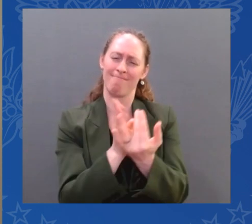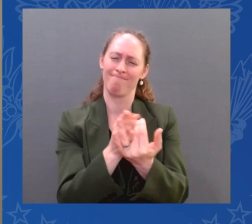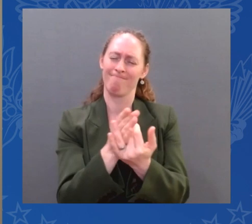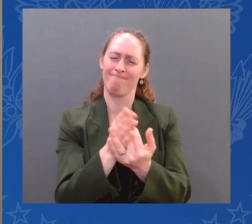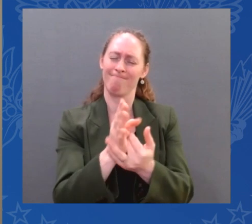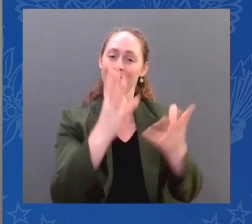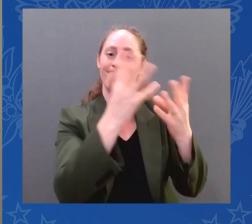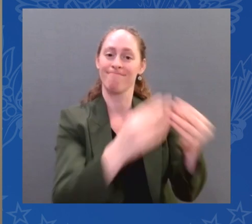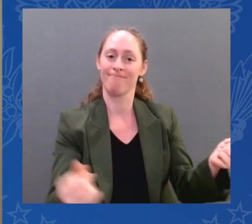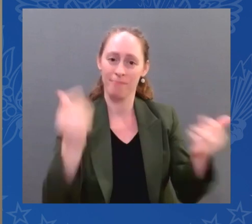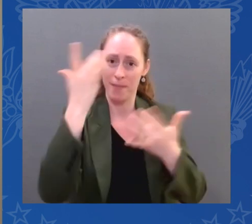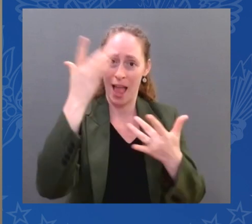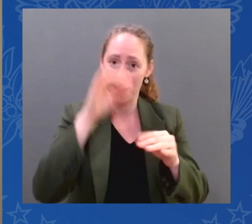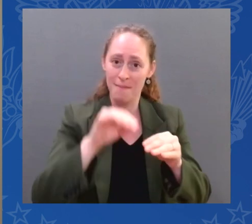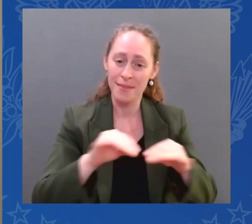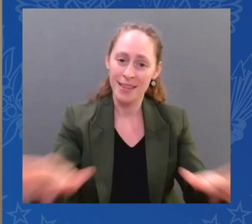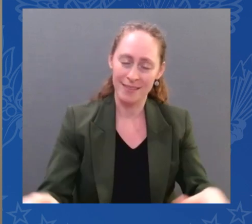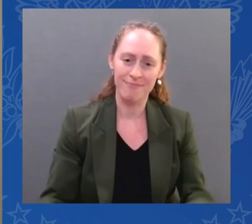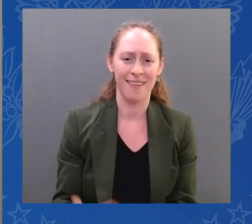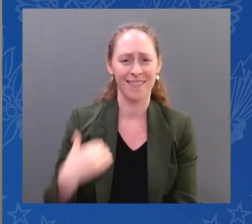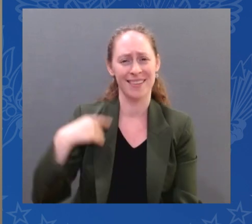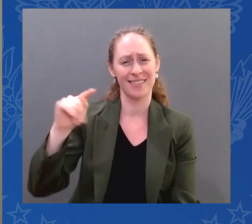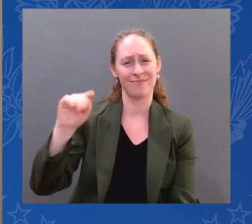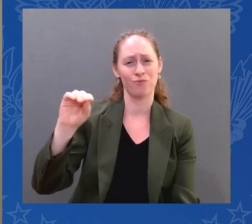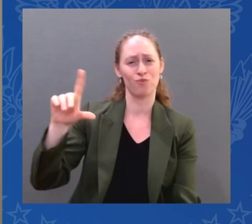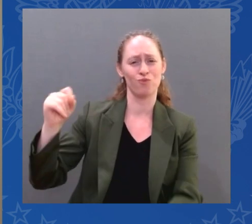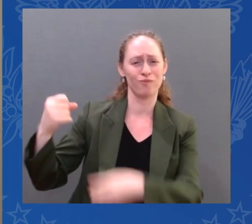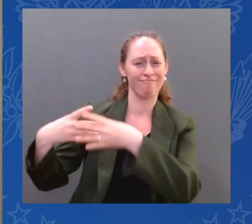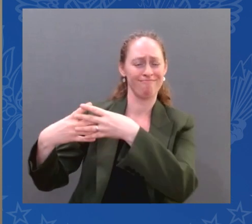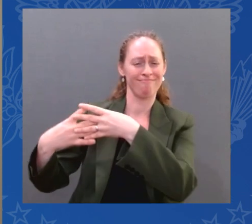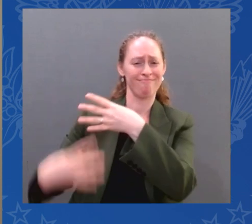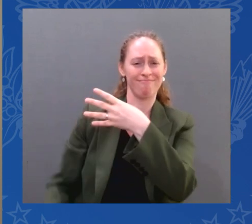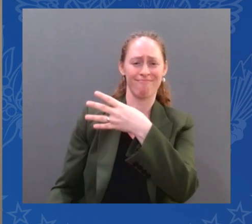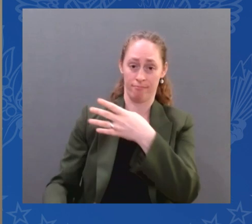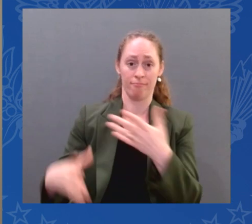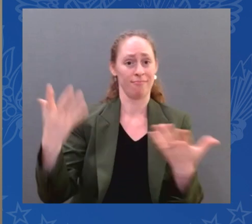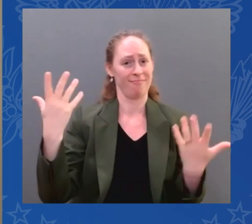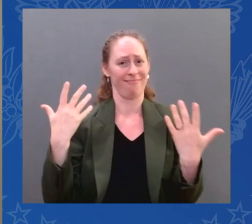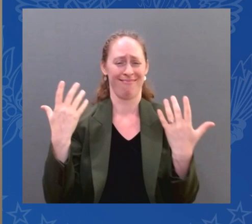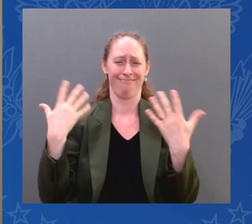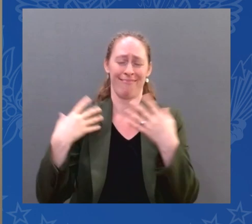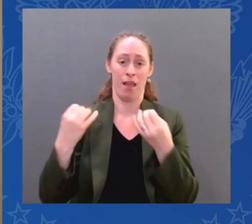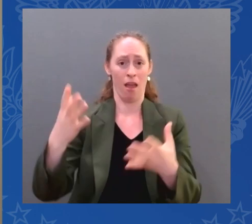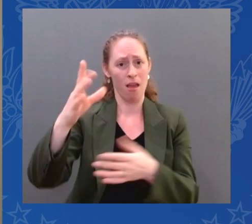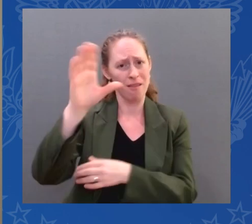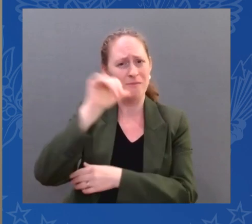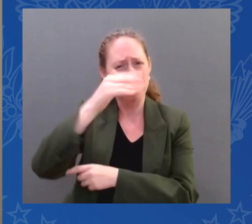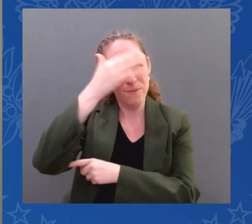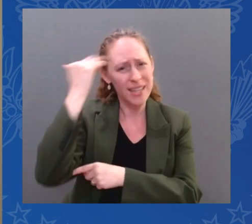More than 220 million Americans are fully vaccinated. More than 100 million Americans are boosted.